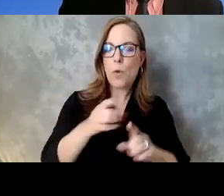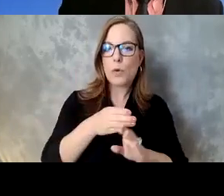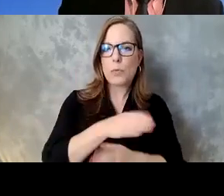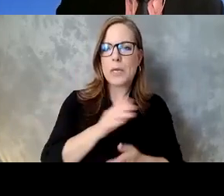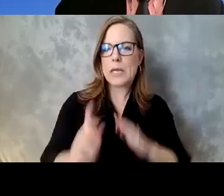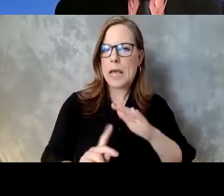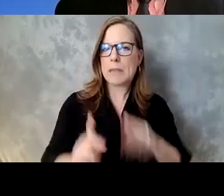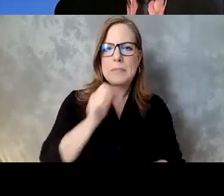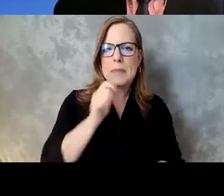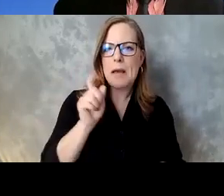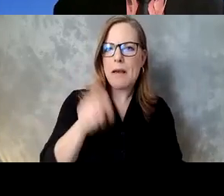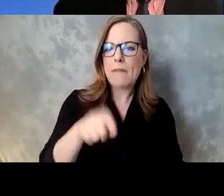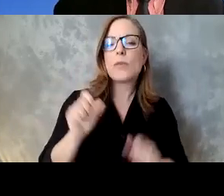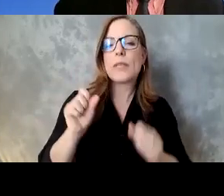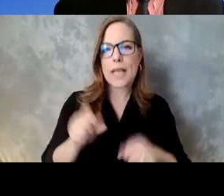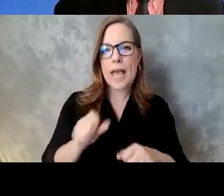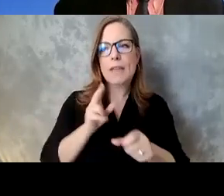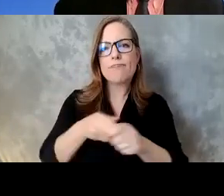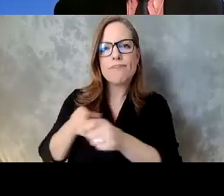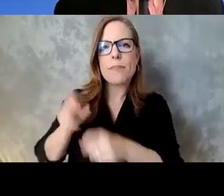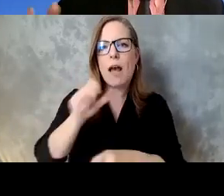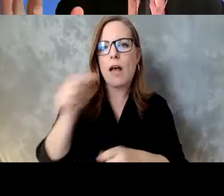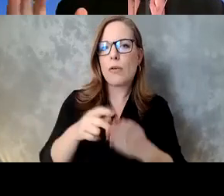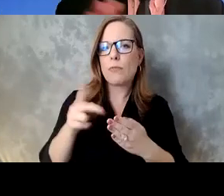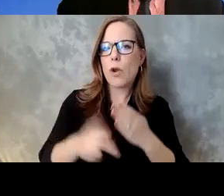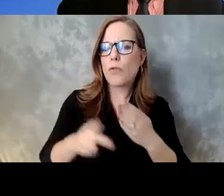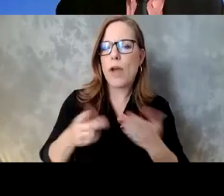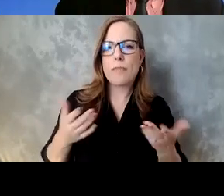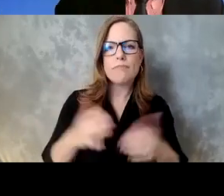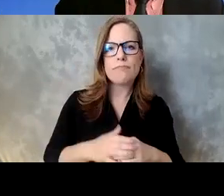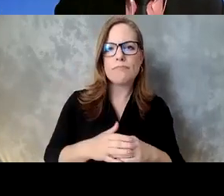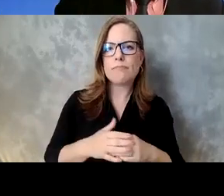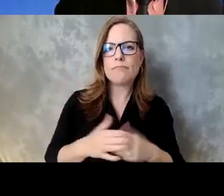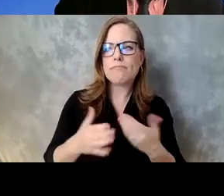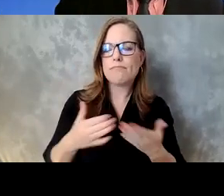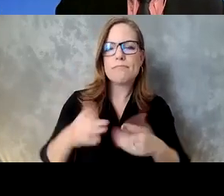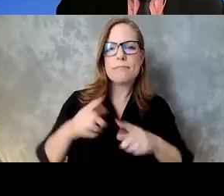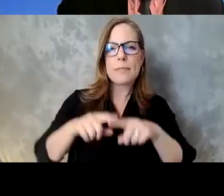any of the other programs based on their preferences or none at all. California law is also very